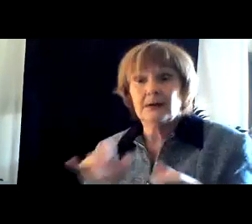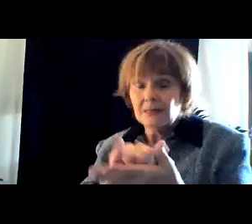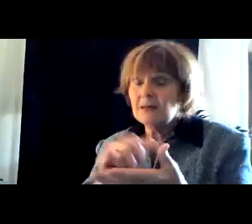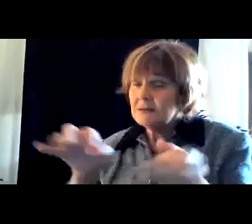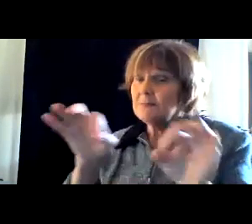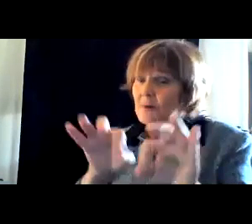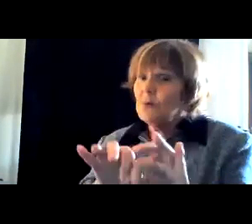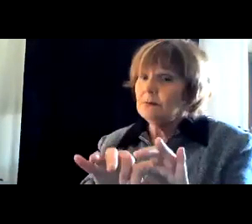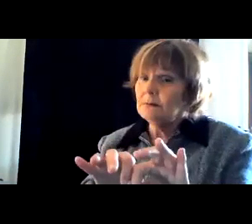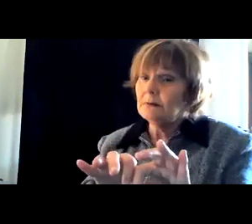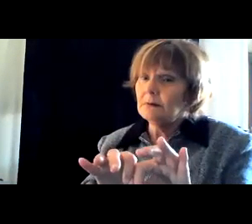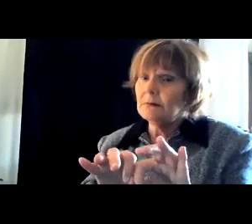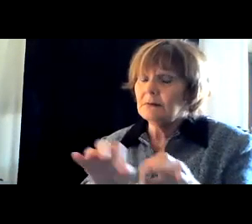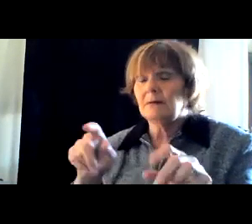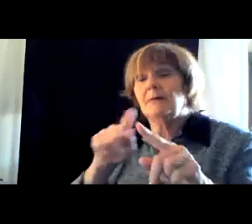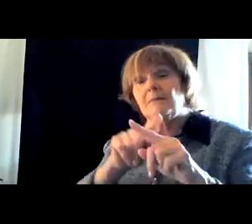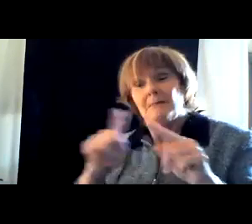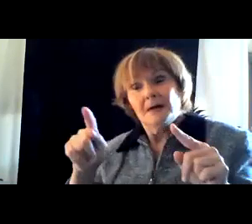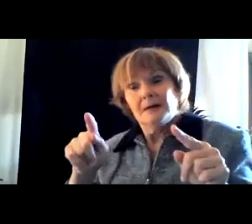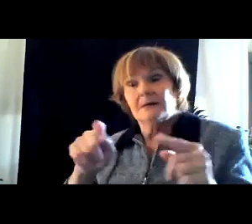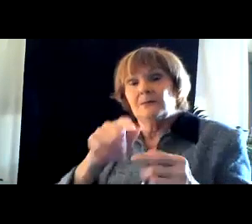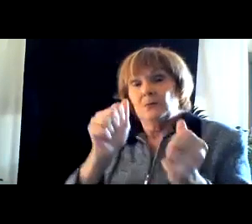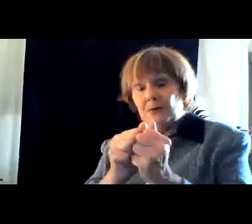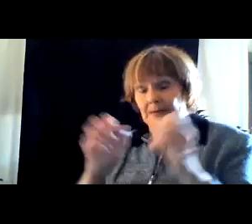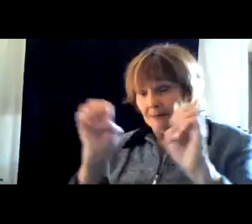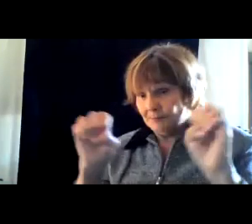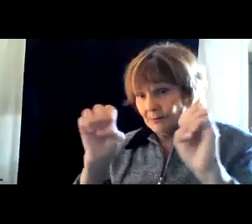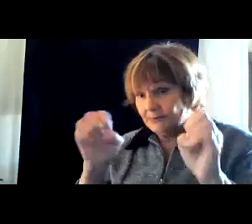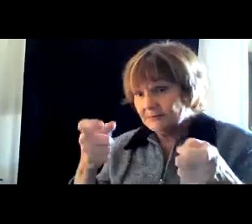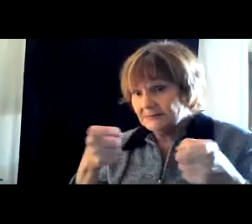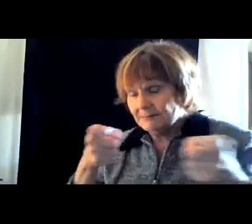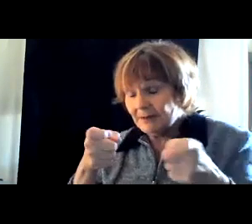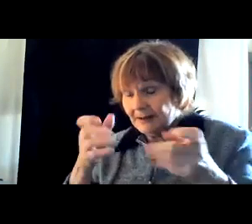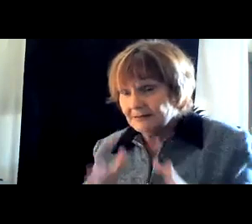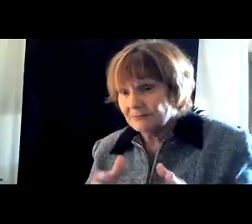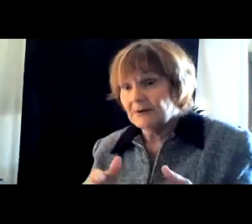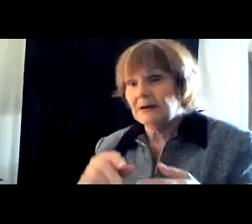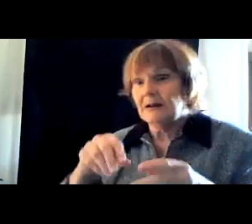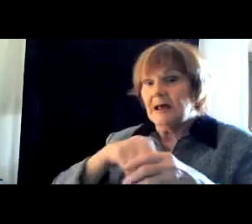Engagement around emergency management should include intentional outreach to self advocates,